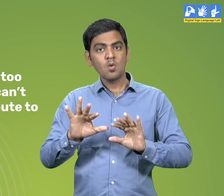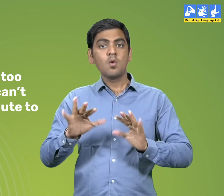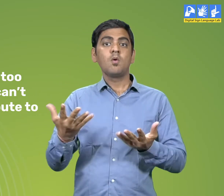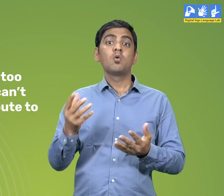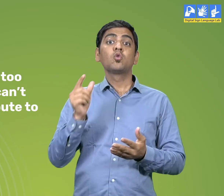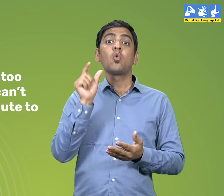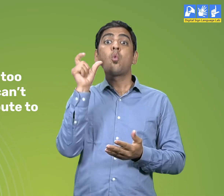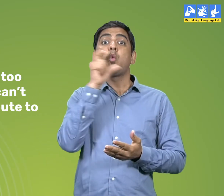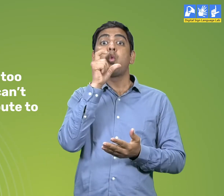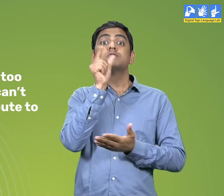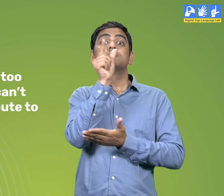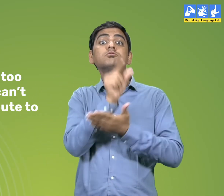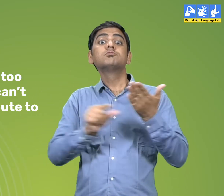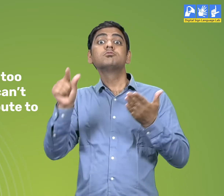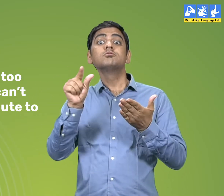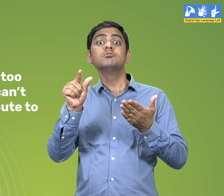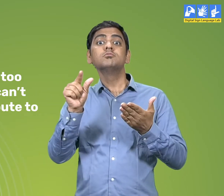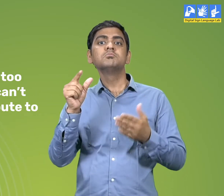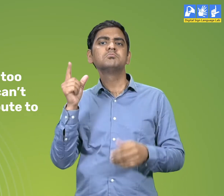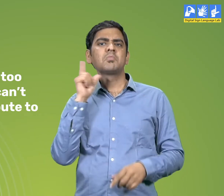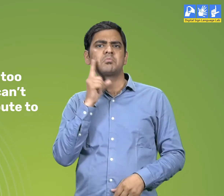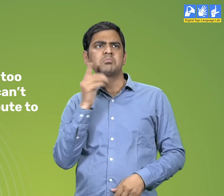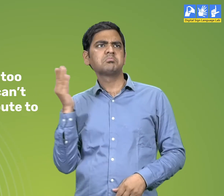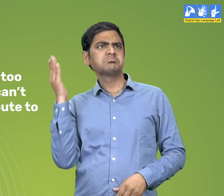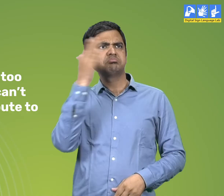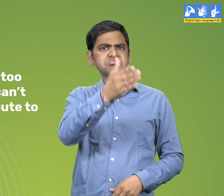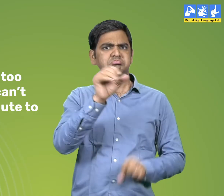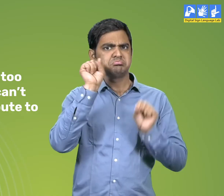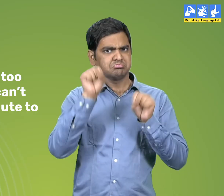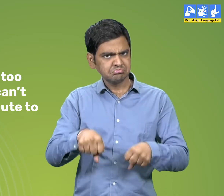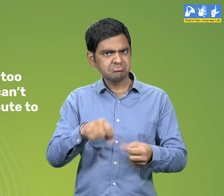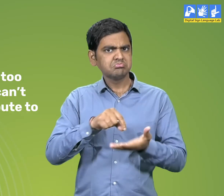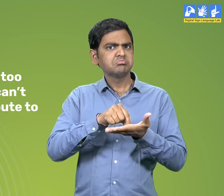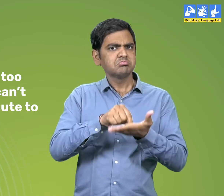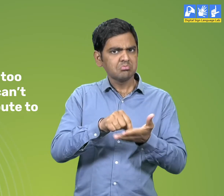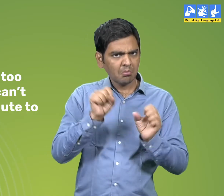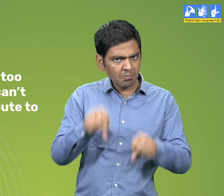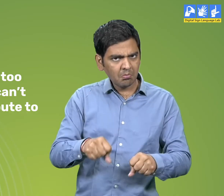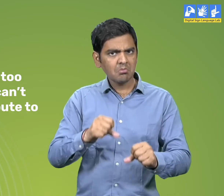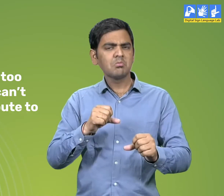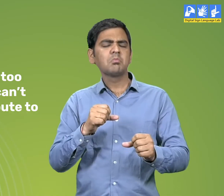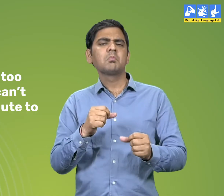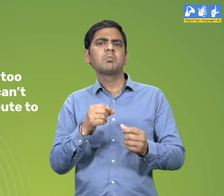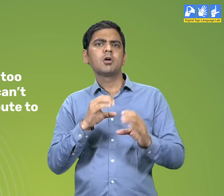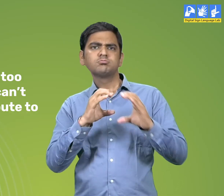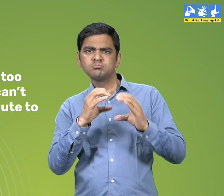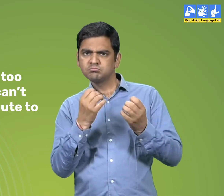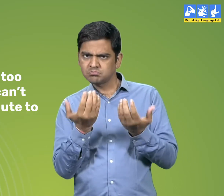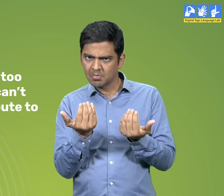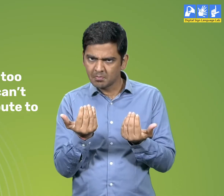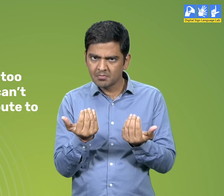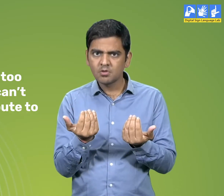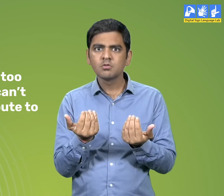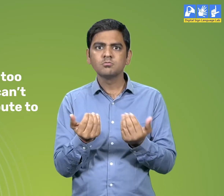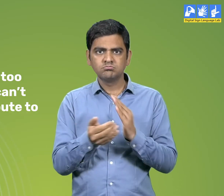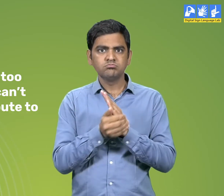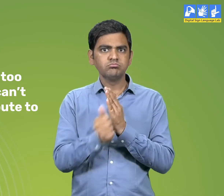to get higher studies or even doing jobs independently.